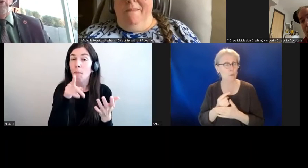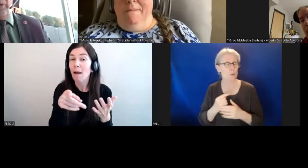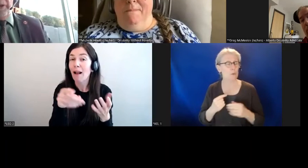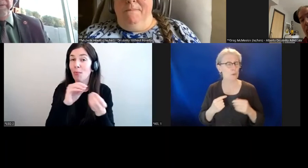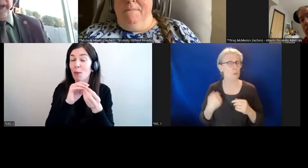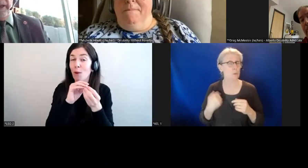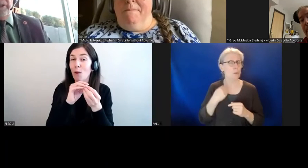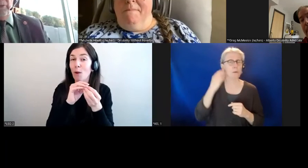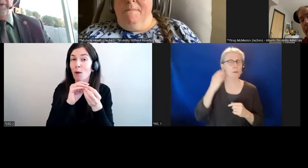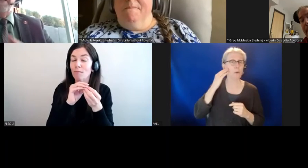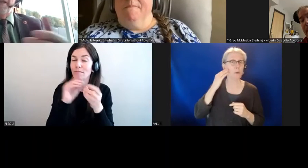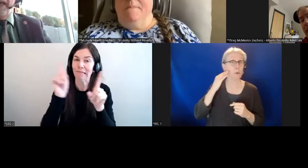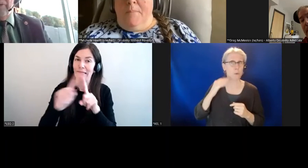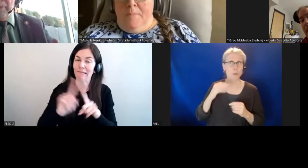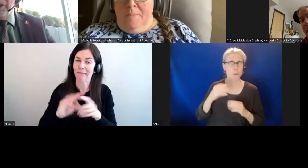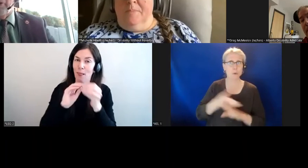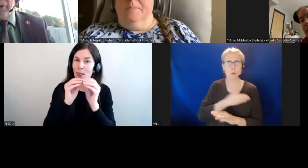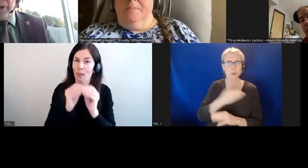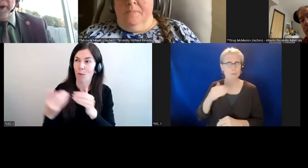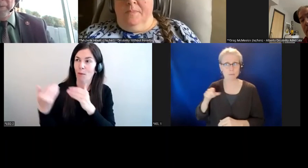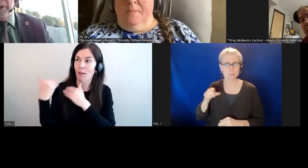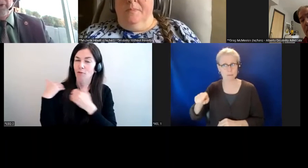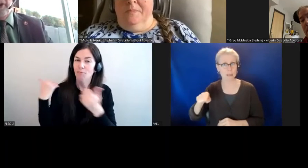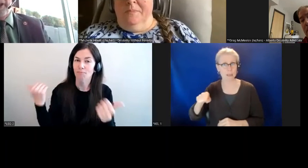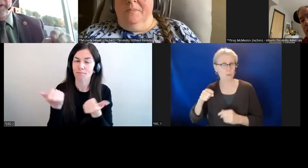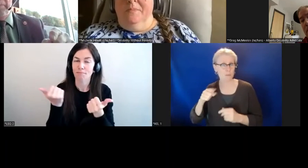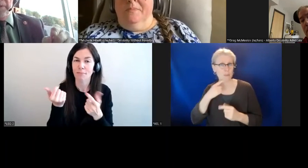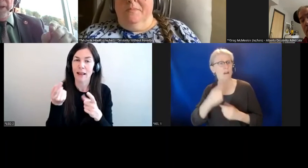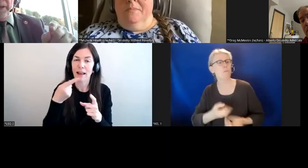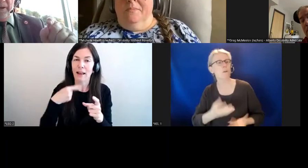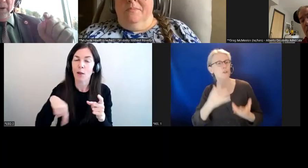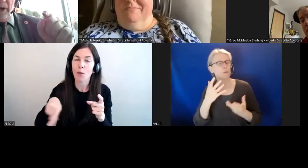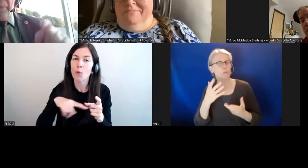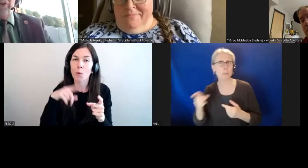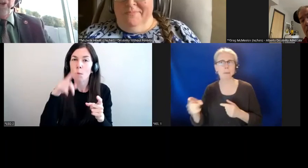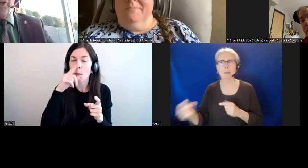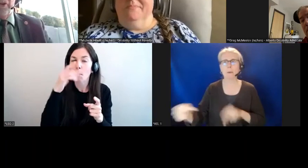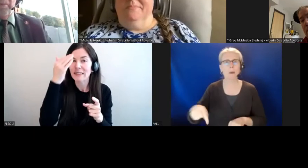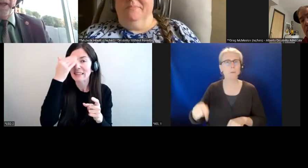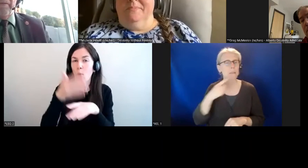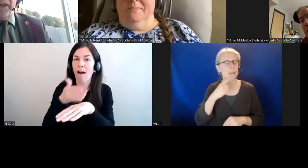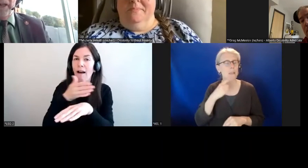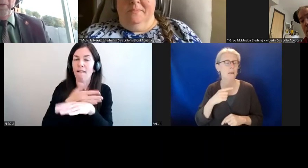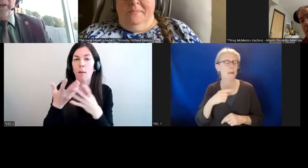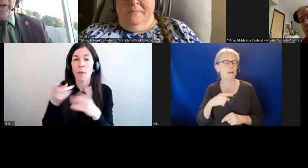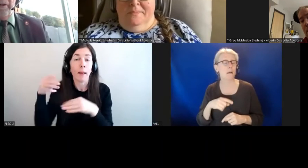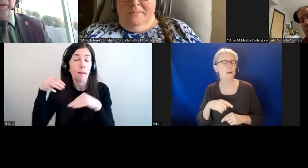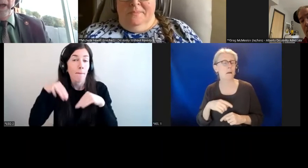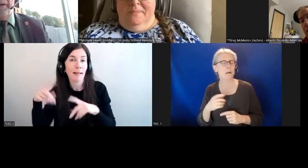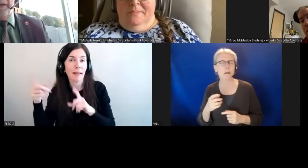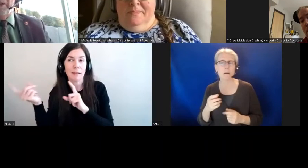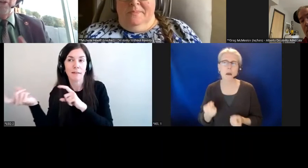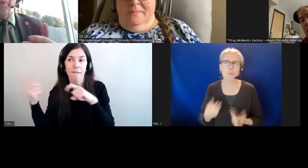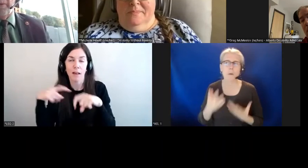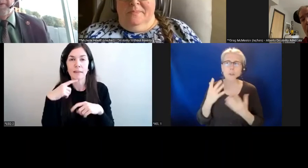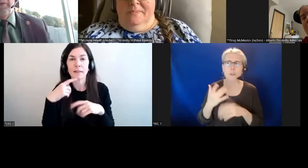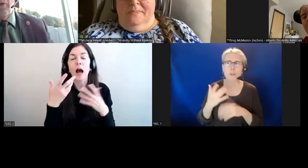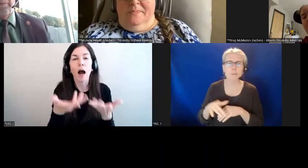WE MAY HAVE THE MINISTER COME AND SAY HOW MUCH WILL YOU MAKE AVAILABLE HERE? SHE PROBABLY